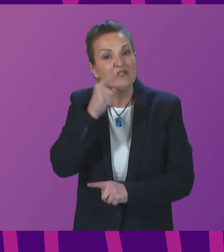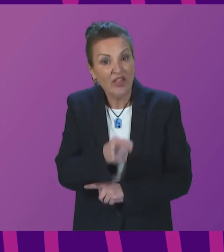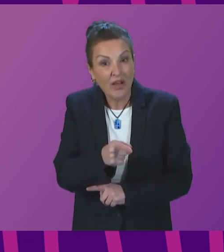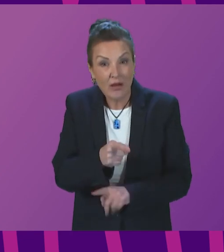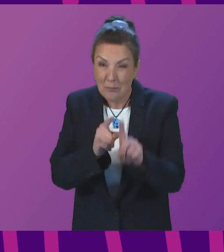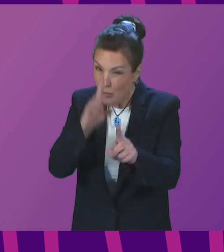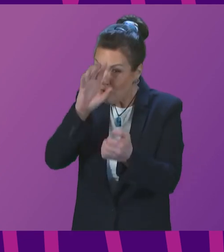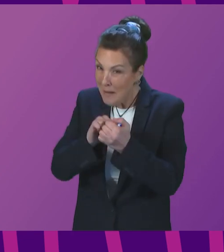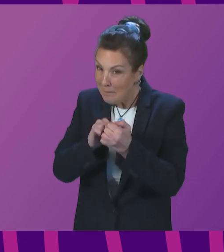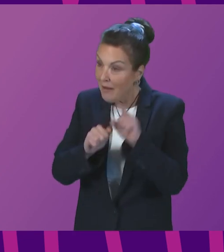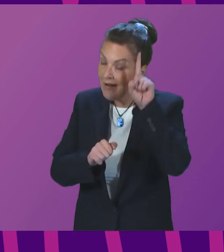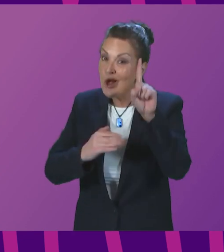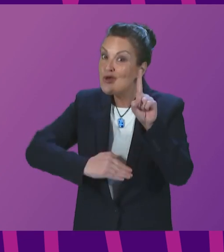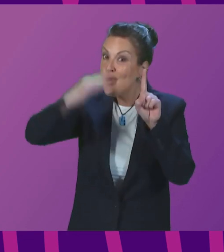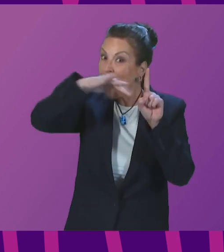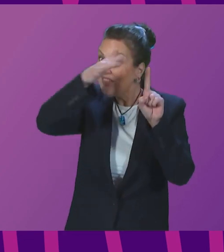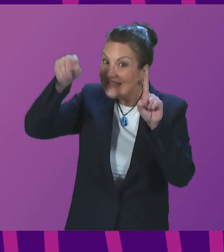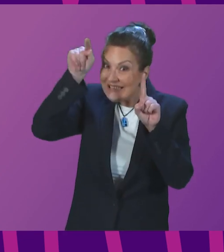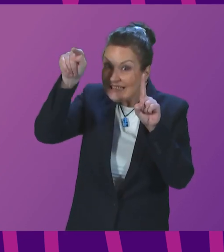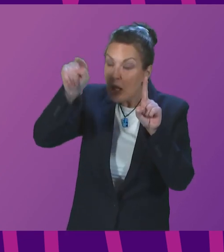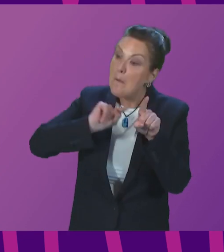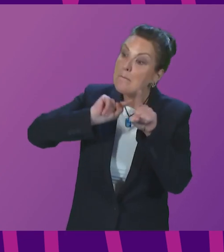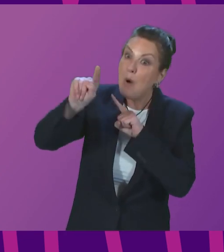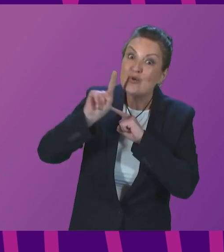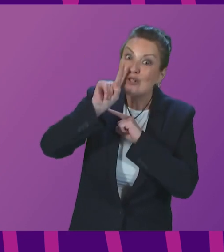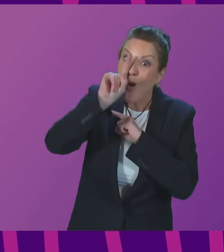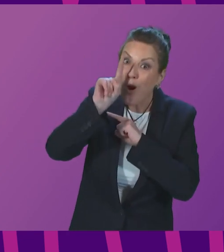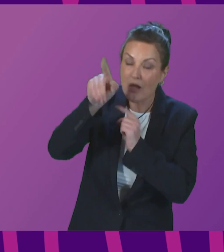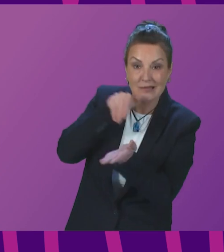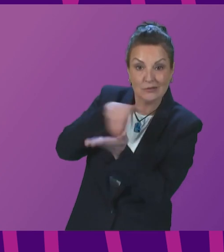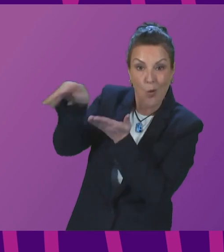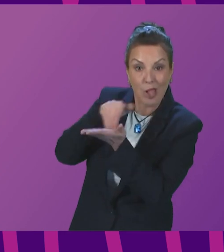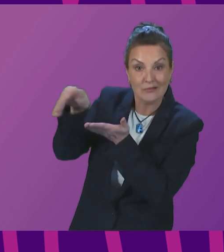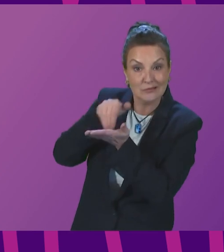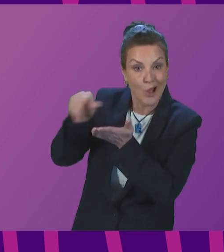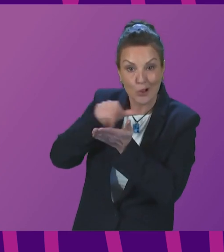exported. We need to invest more in renewables and low-carbon energy sources.